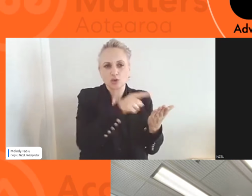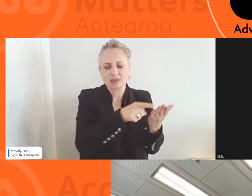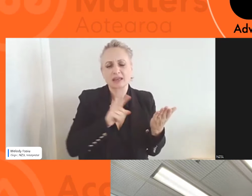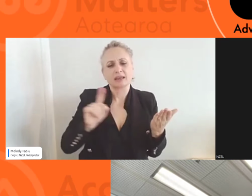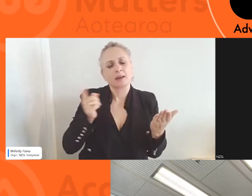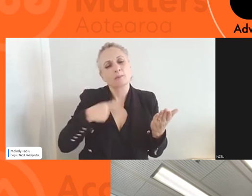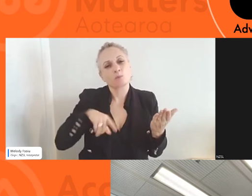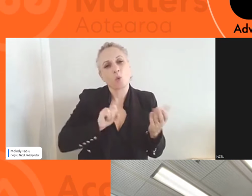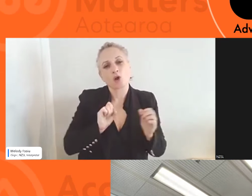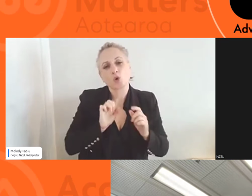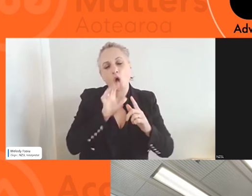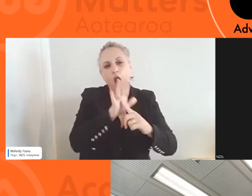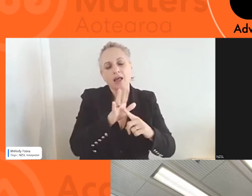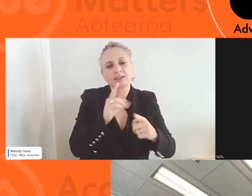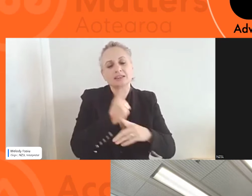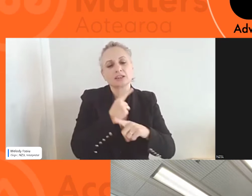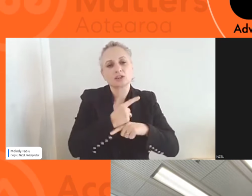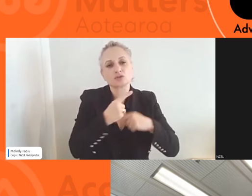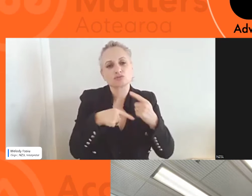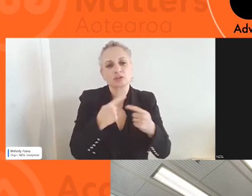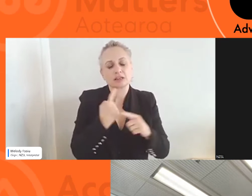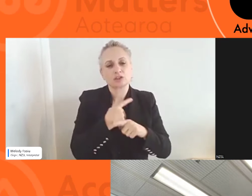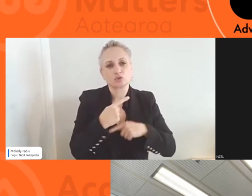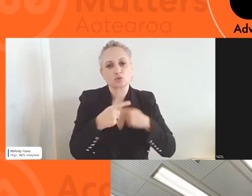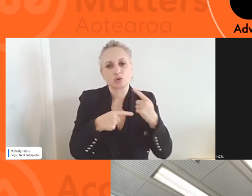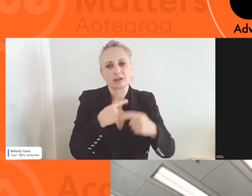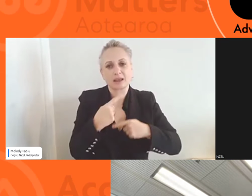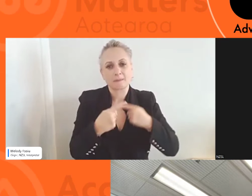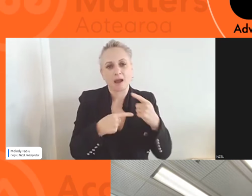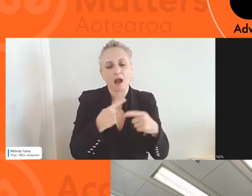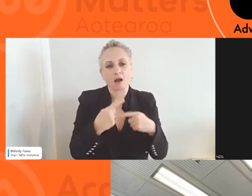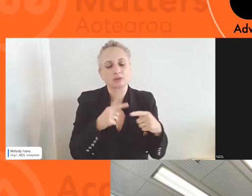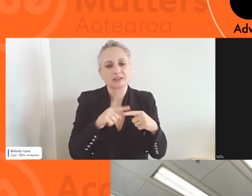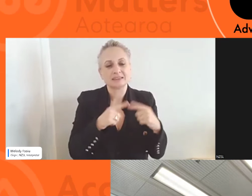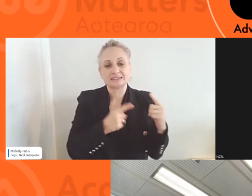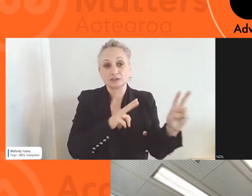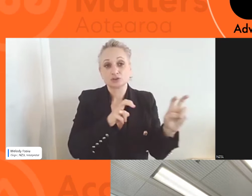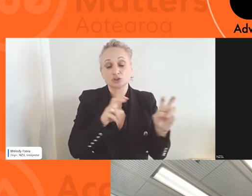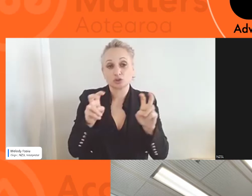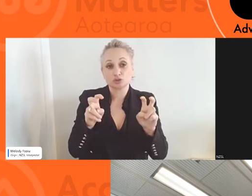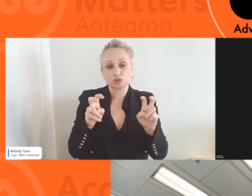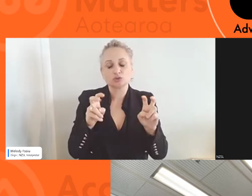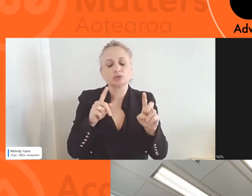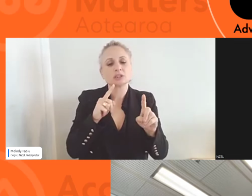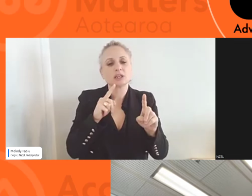of value capture uplift, which I noticed the minister has talked about. But unfortunately I would argue very strongly that you can't